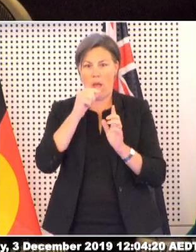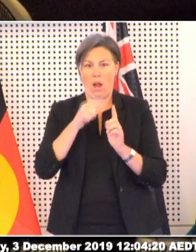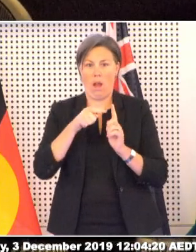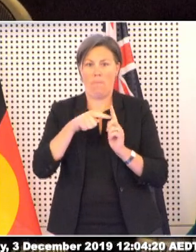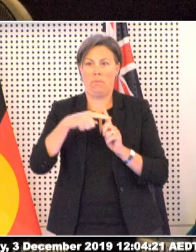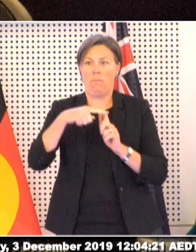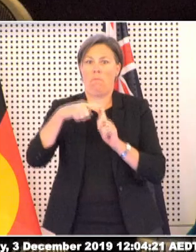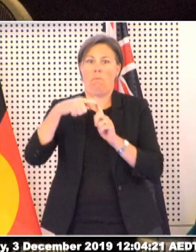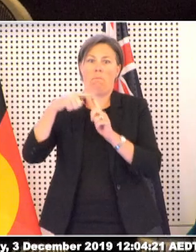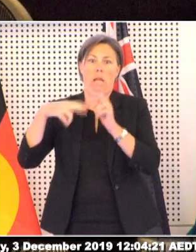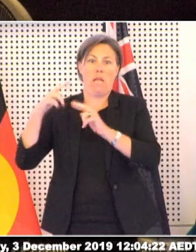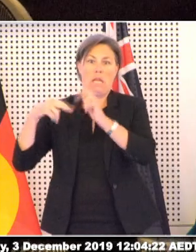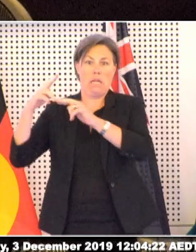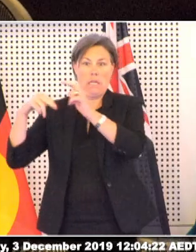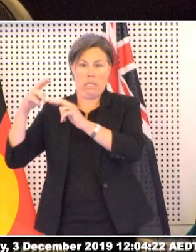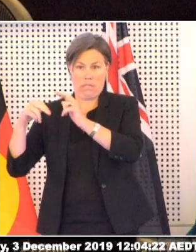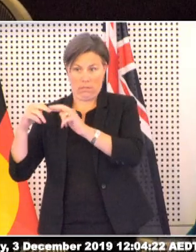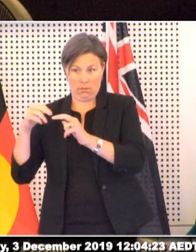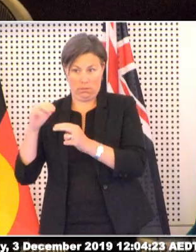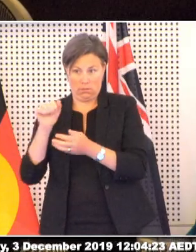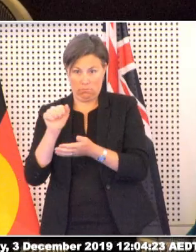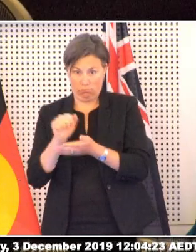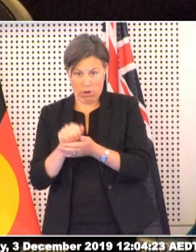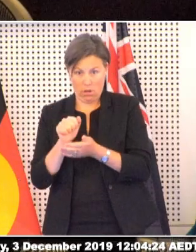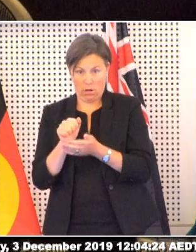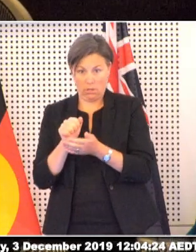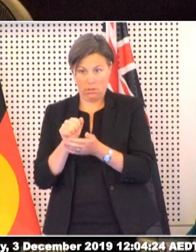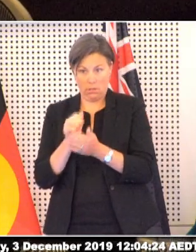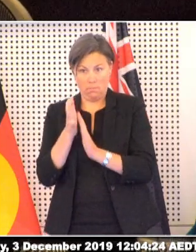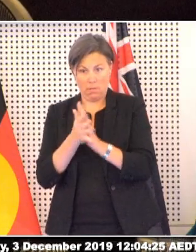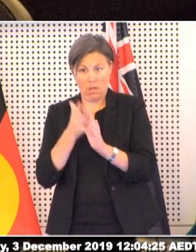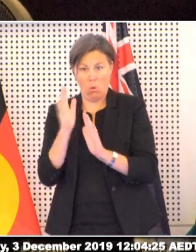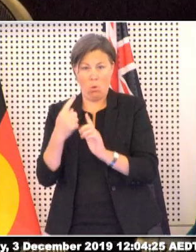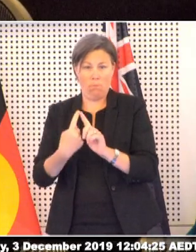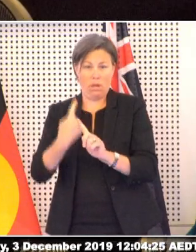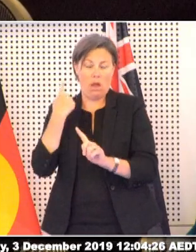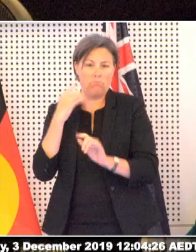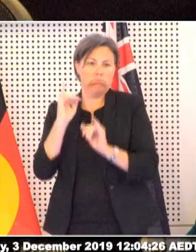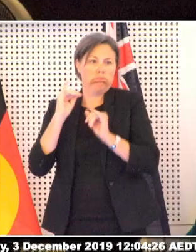Is that what you’re referring to when you’re speaking about those who come from more traumatic backgrounds and how they deal – how they